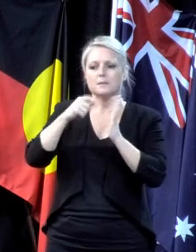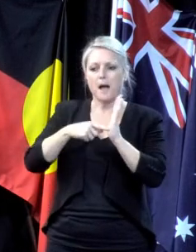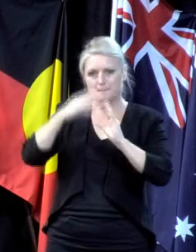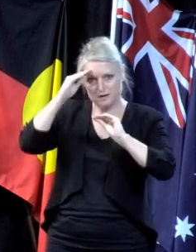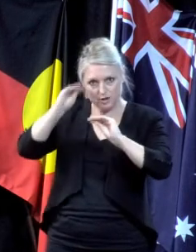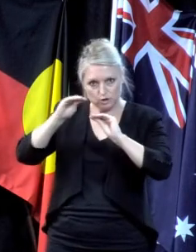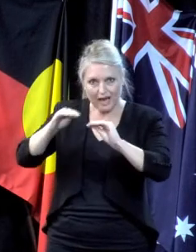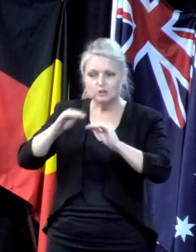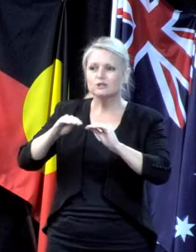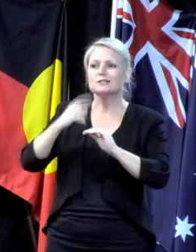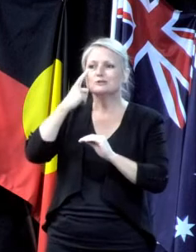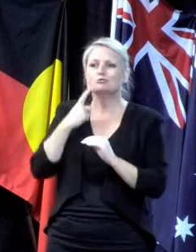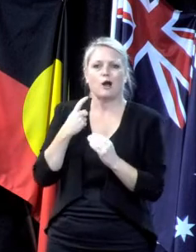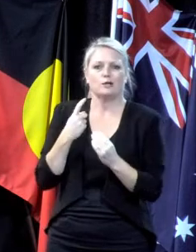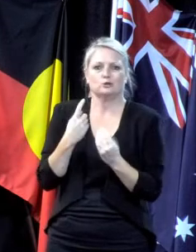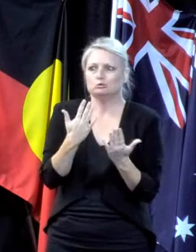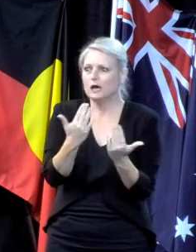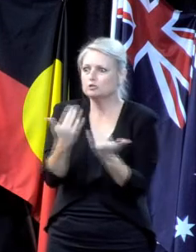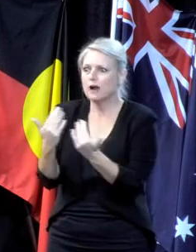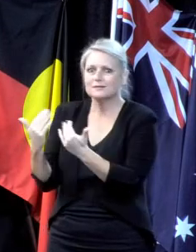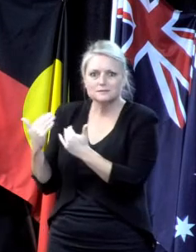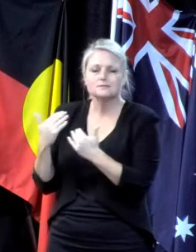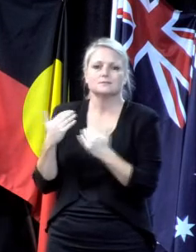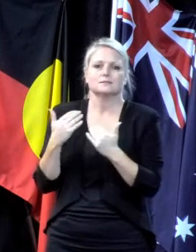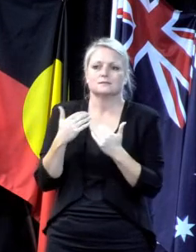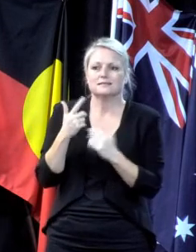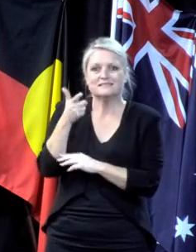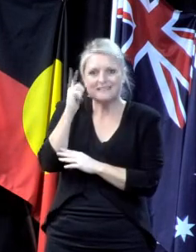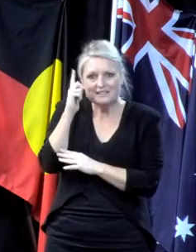In fact, our school is piloting something called a Future Teachers